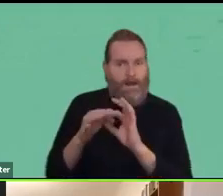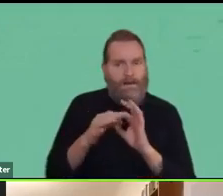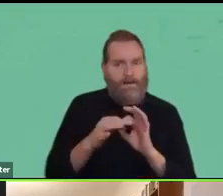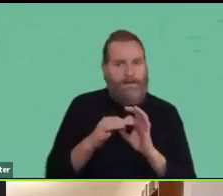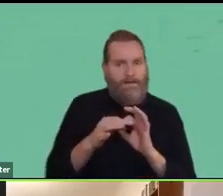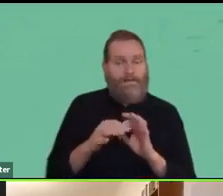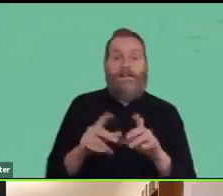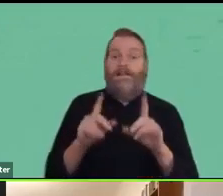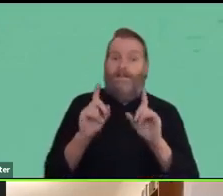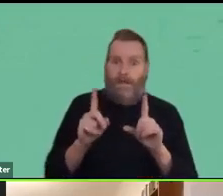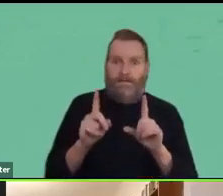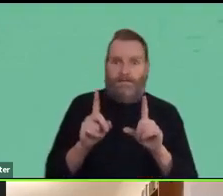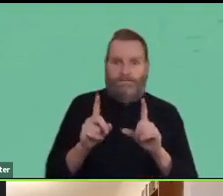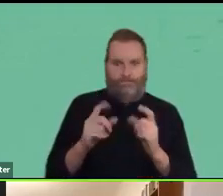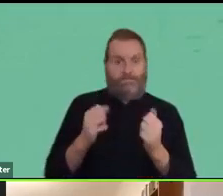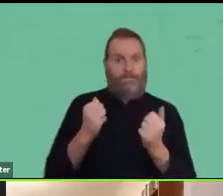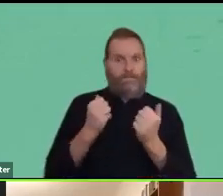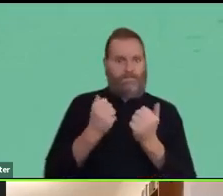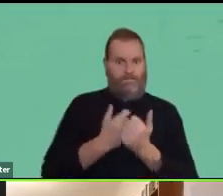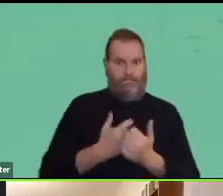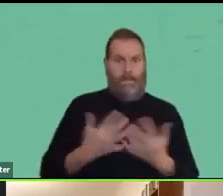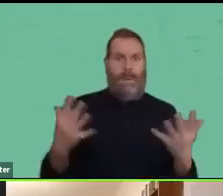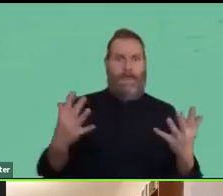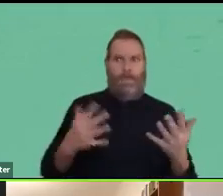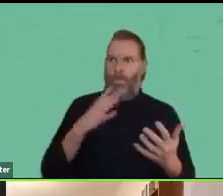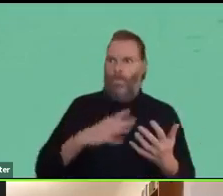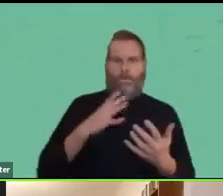people said they wanted to get involved in the union and they wanted to do something to help